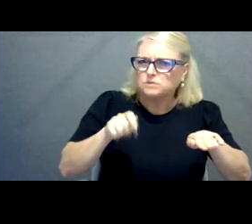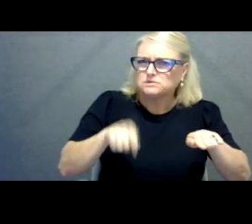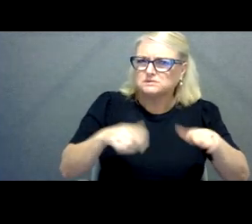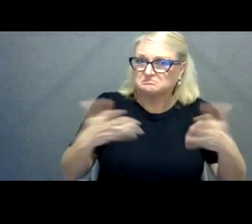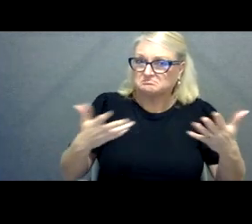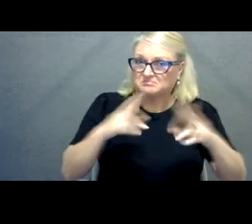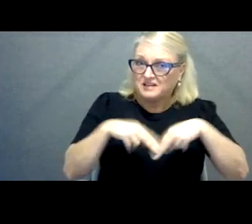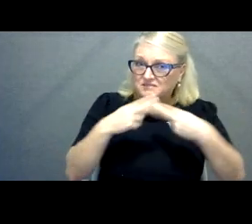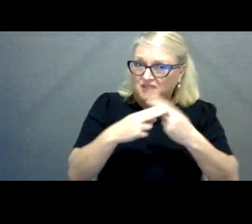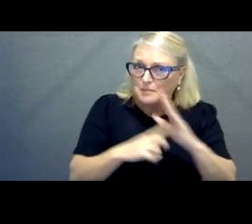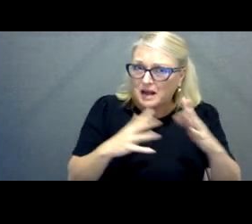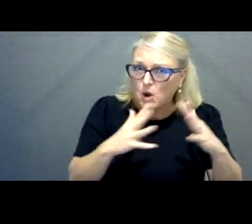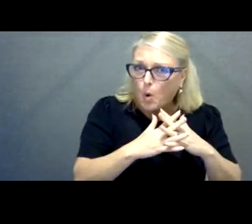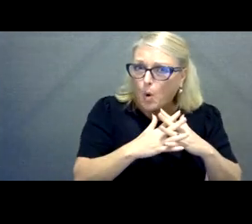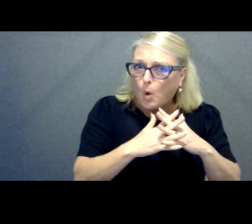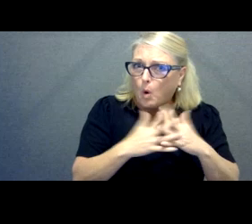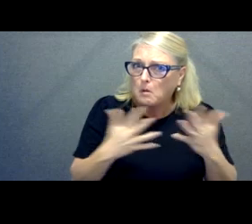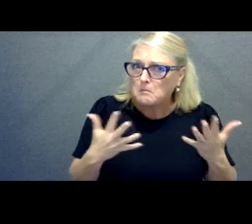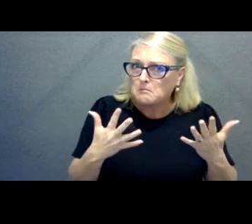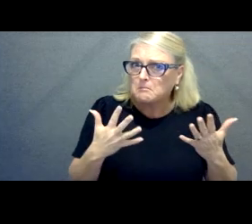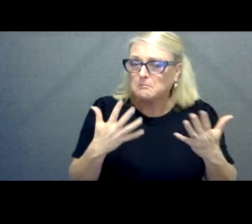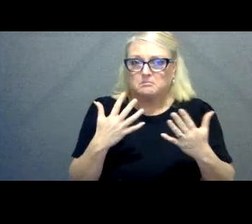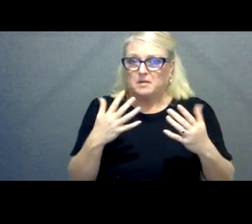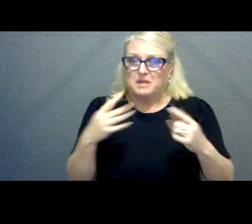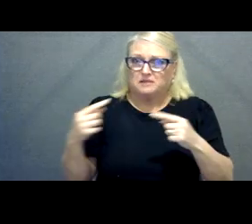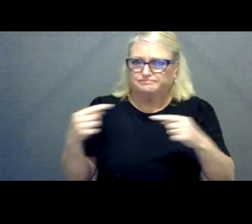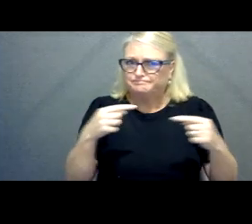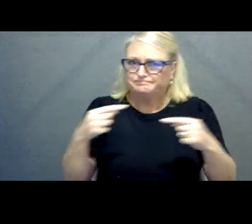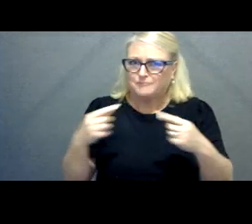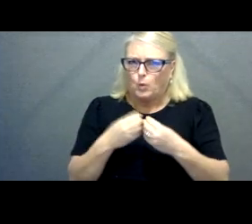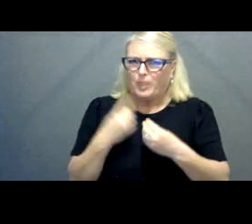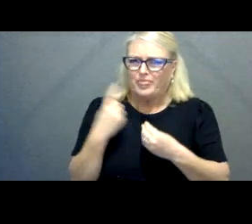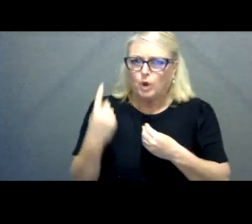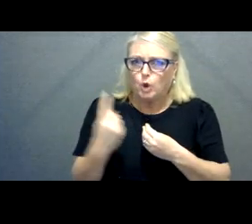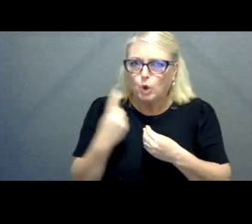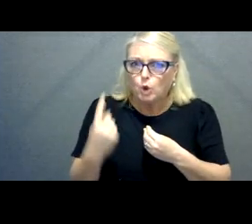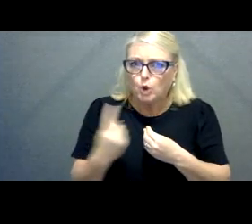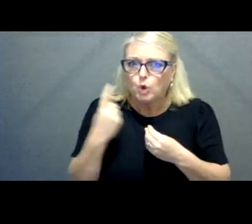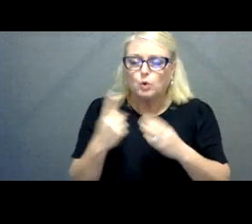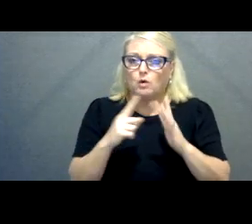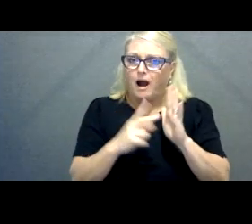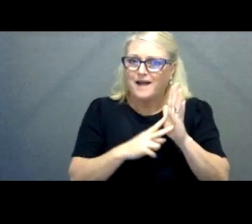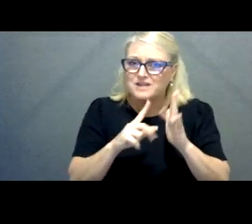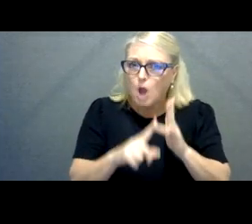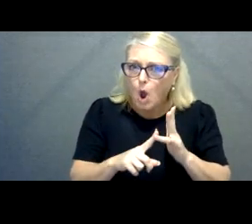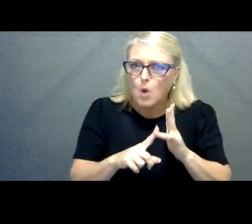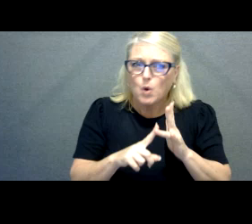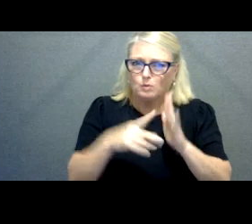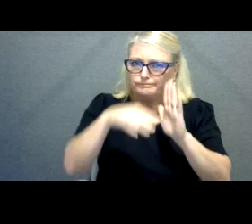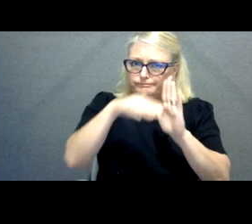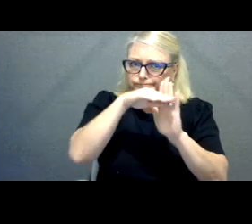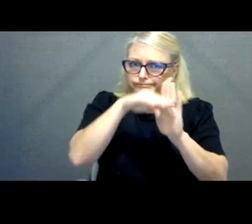the family law dispute if there's any orders in place we would really appreciate those to